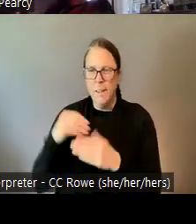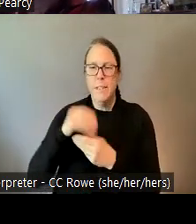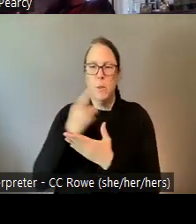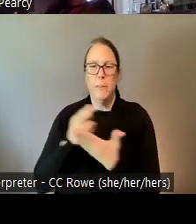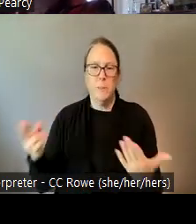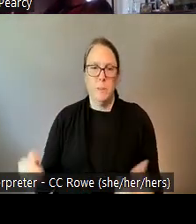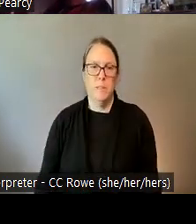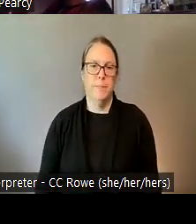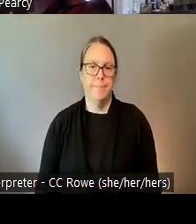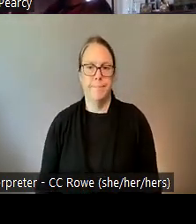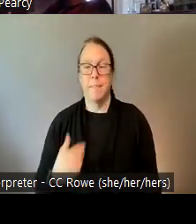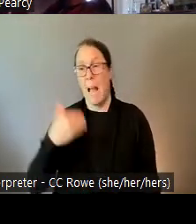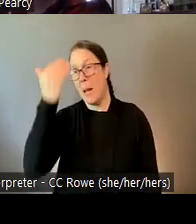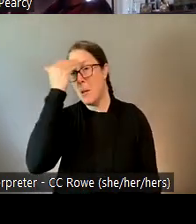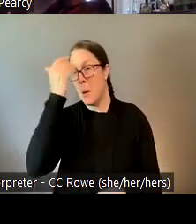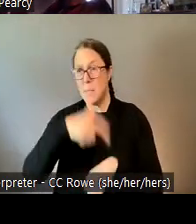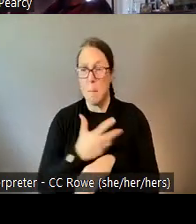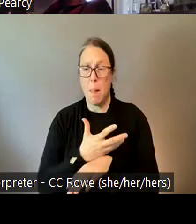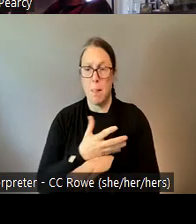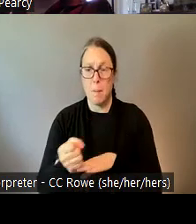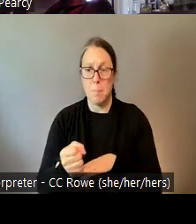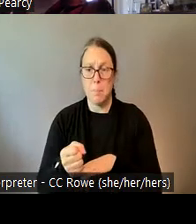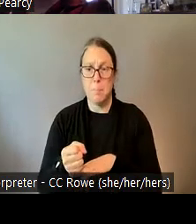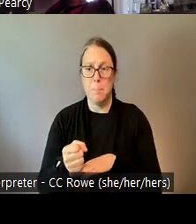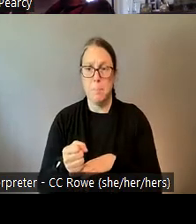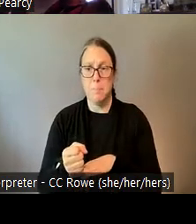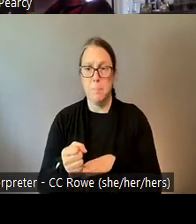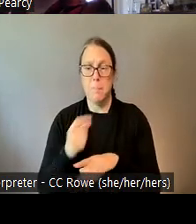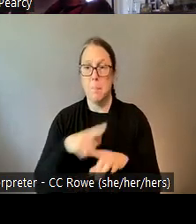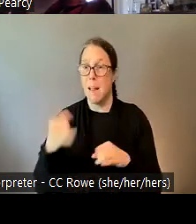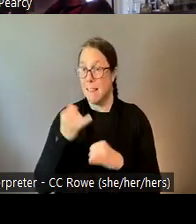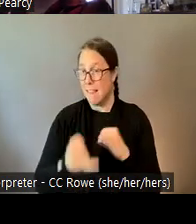So I know we are about out of time, but one final thing I would just like to say,